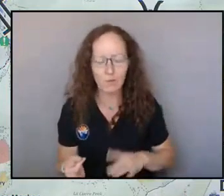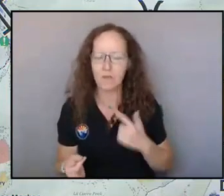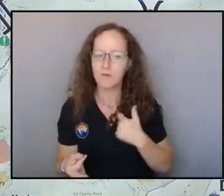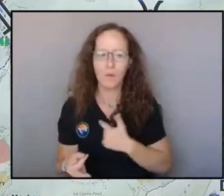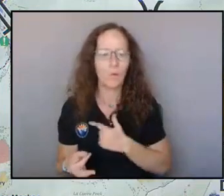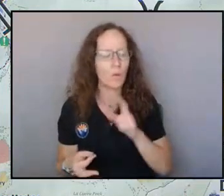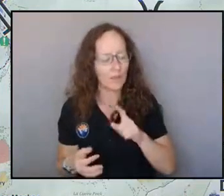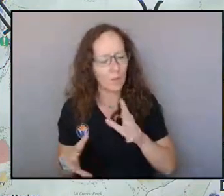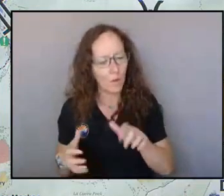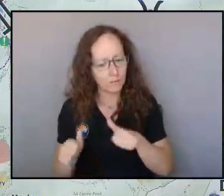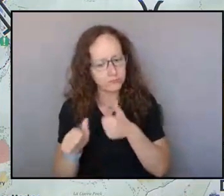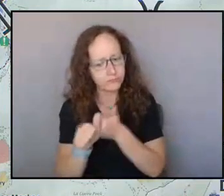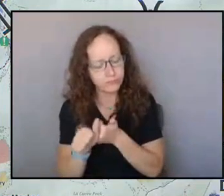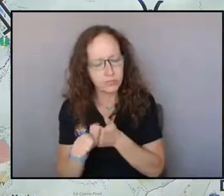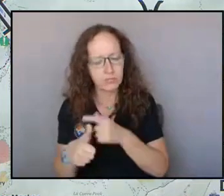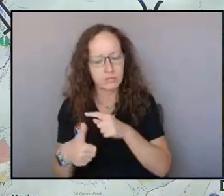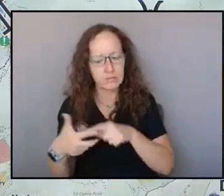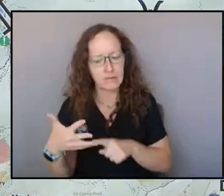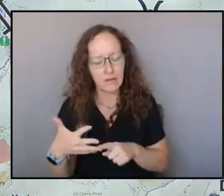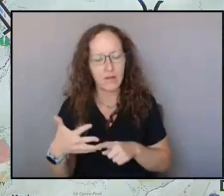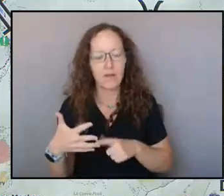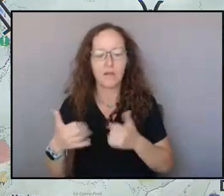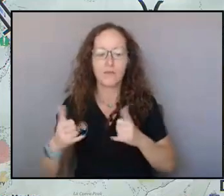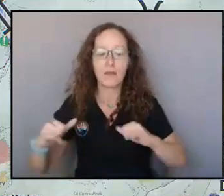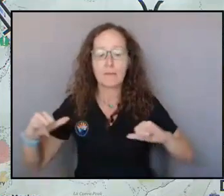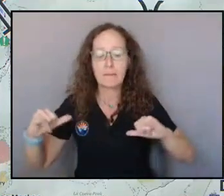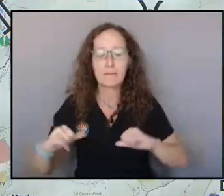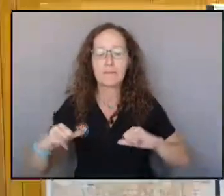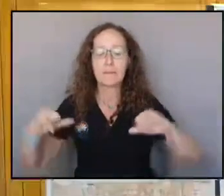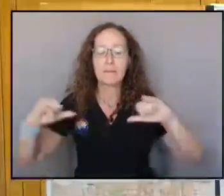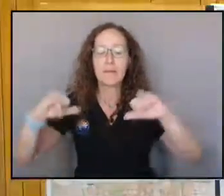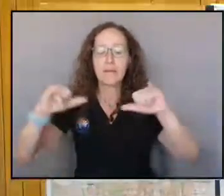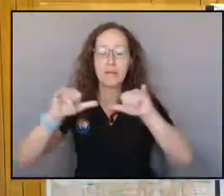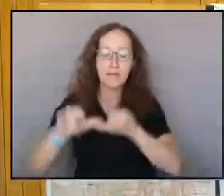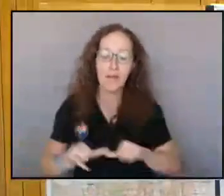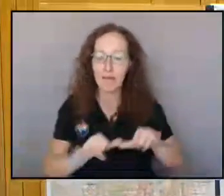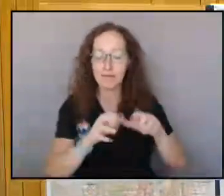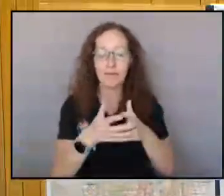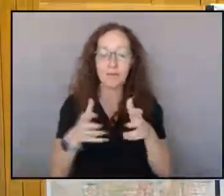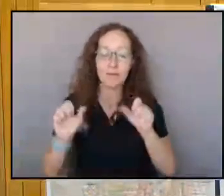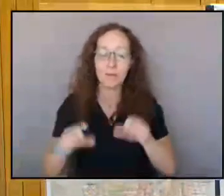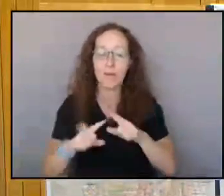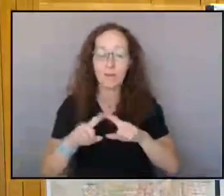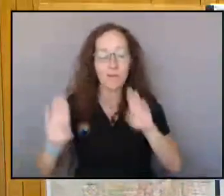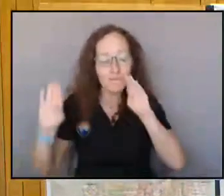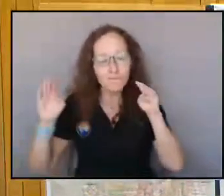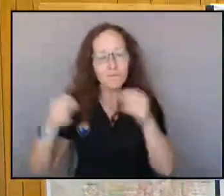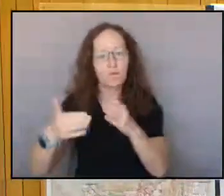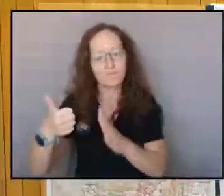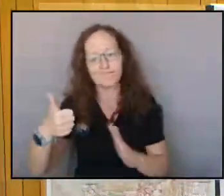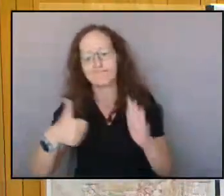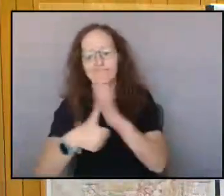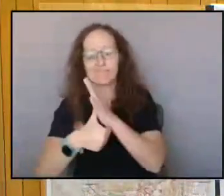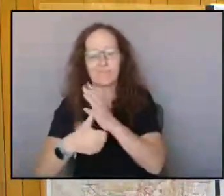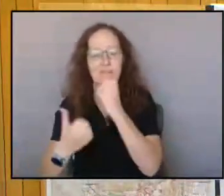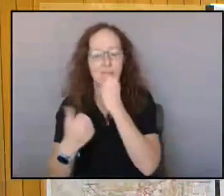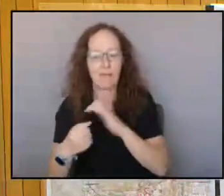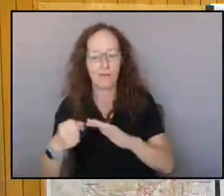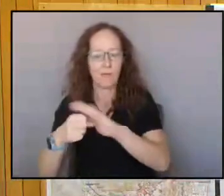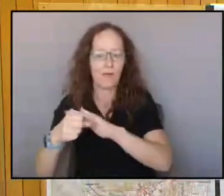THANK YOU. THANK YOU FOR THAT CLARIFICATION, JAYSON. AND I DO WANT TO JUST EXTENDS A THANKS TO JASMINE, OUR